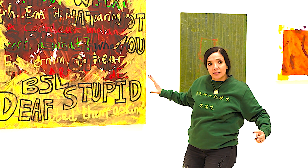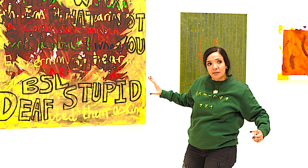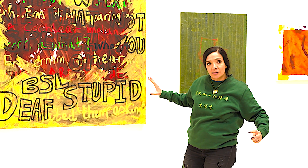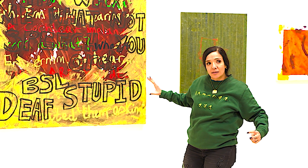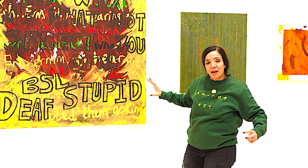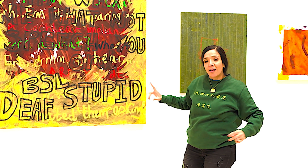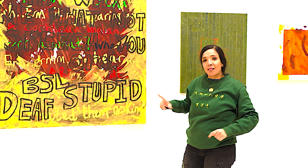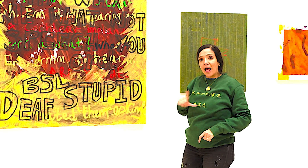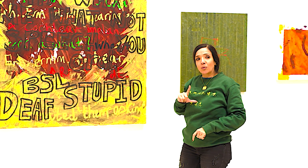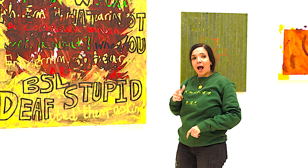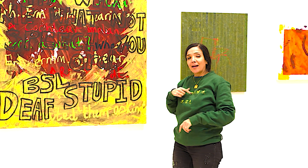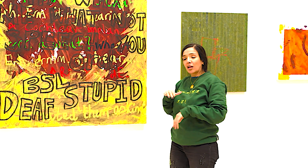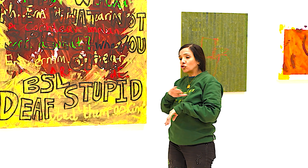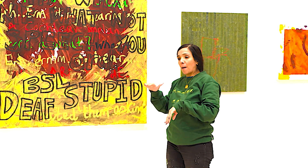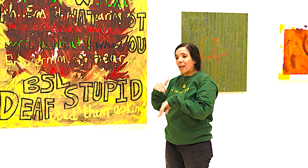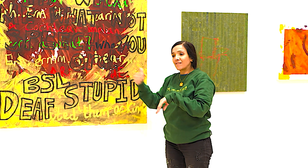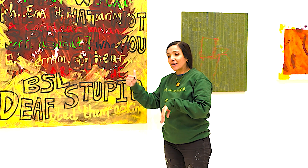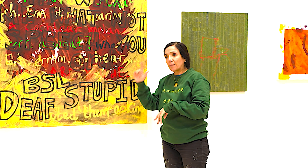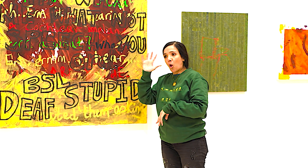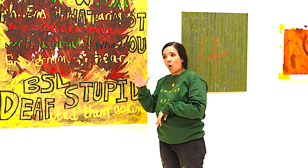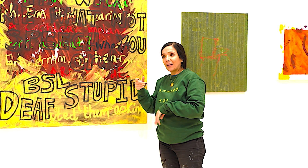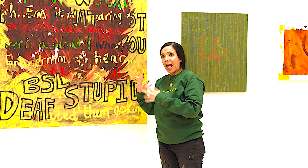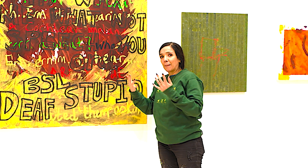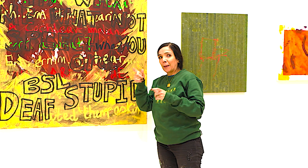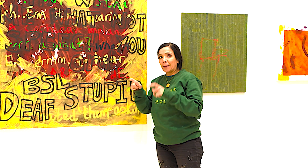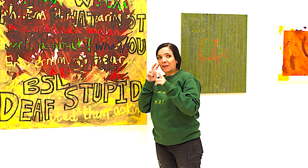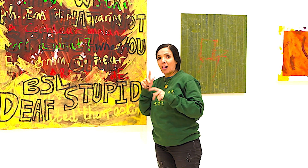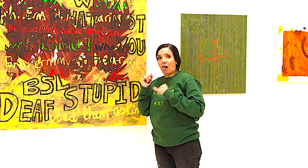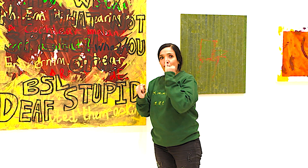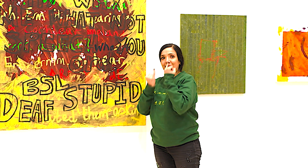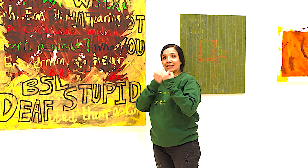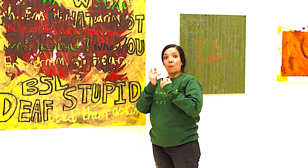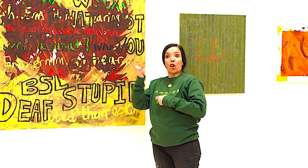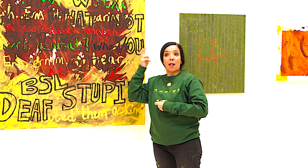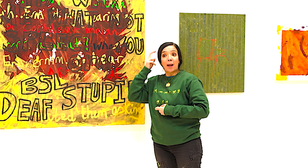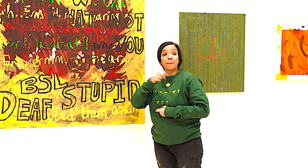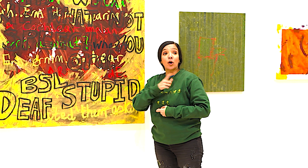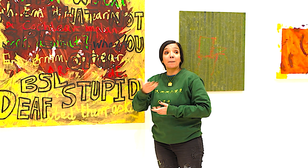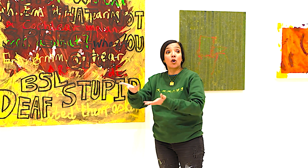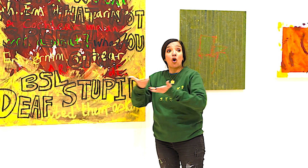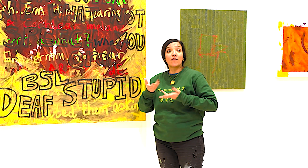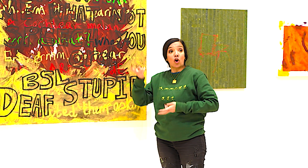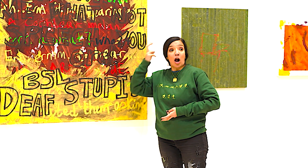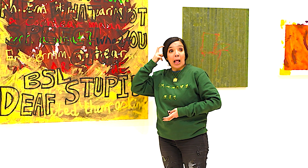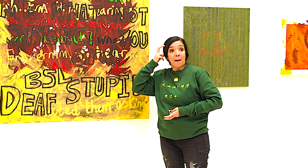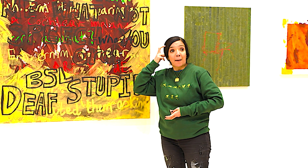with the bright yellow, and that's why I don't worry about how many people criticize me